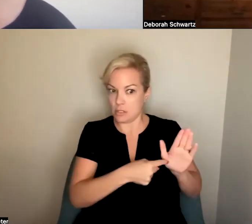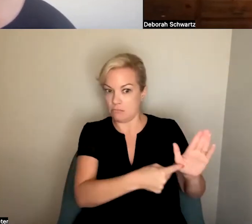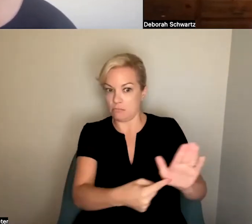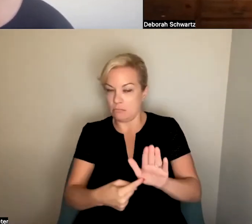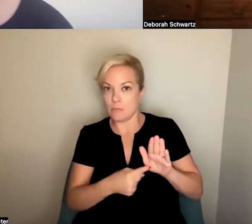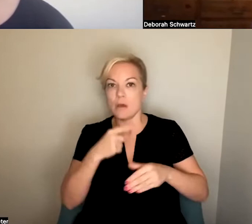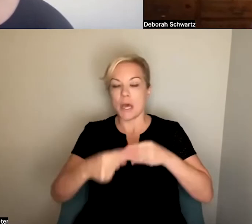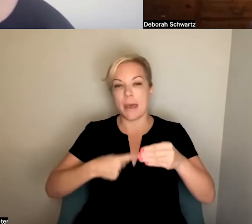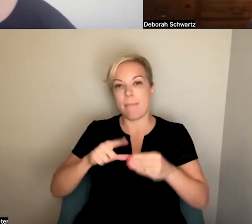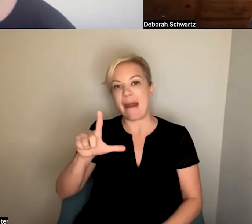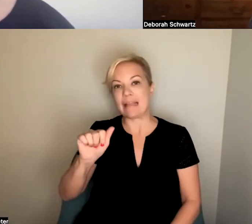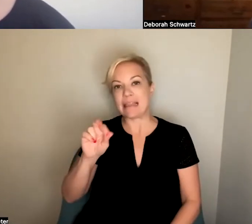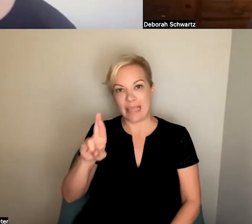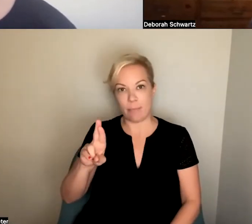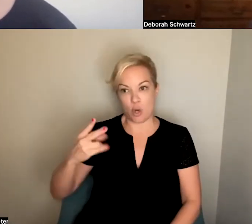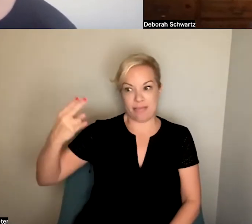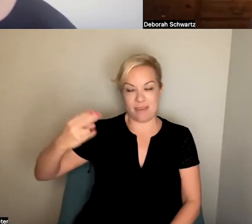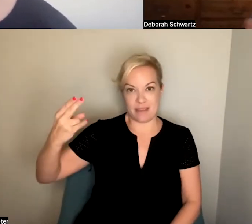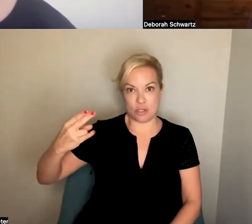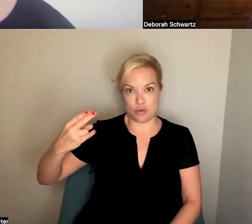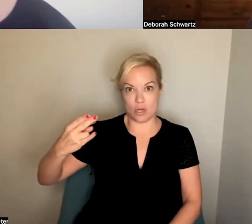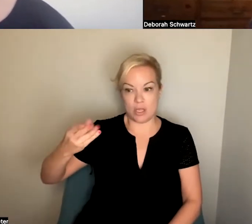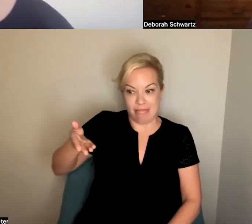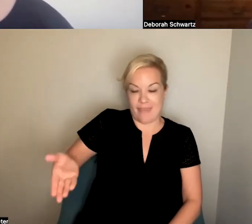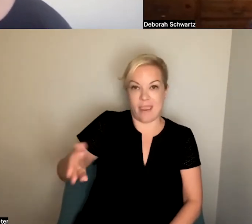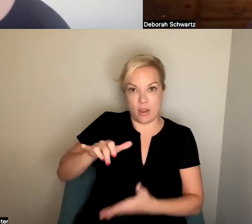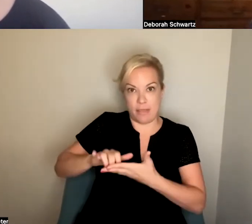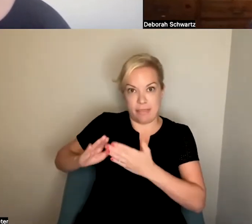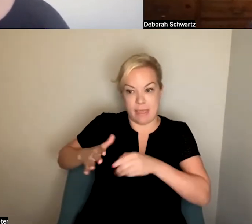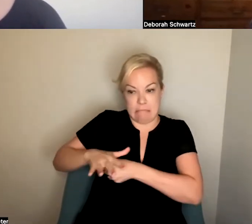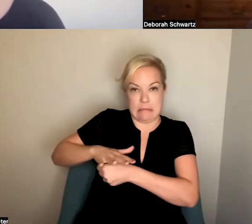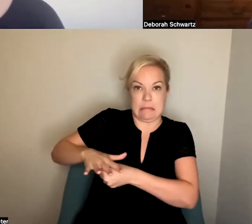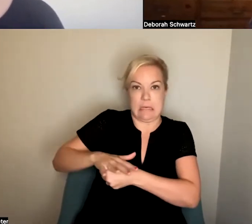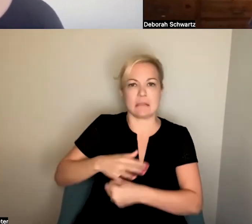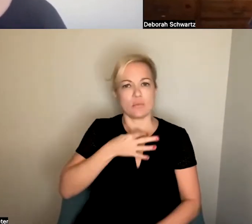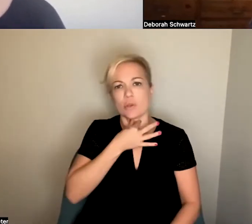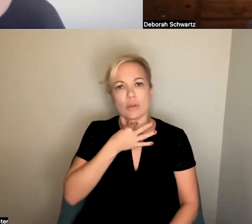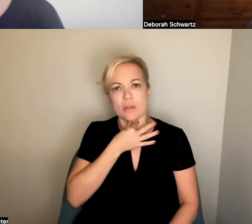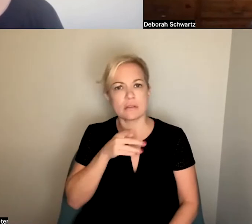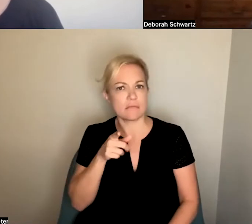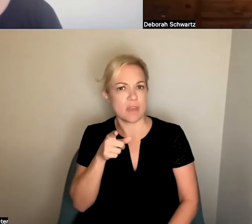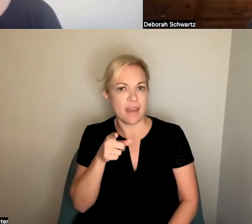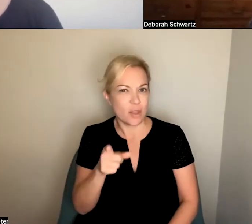history of labor in the city. I'm just wondering whether you've, you know, had any thoughts about